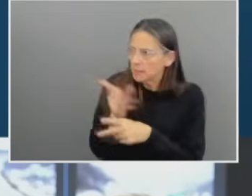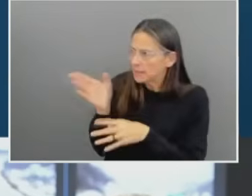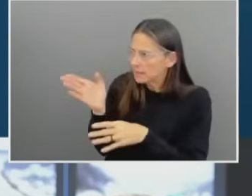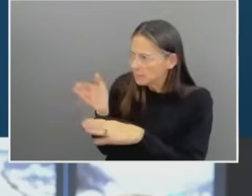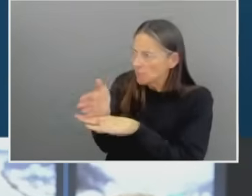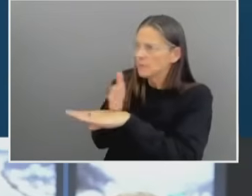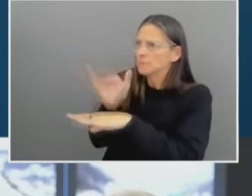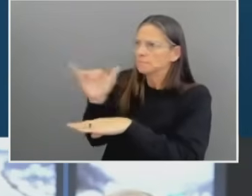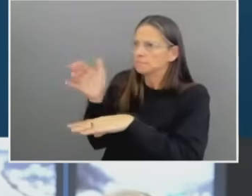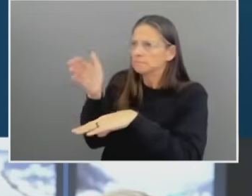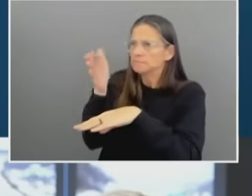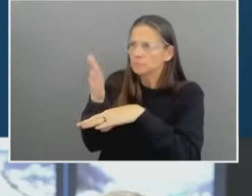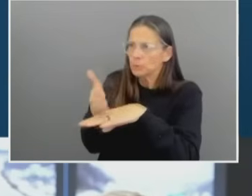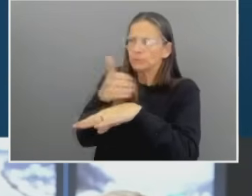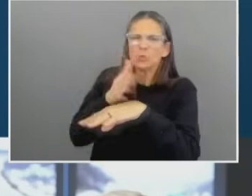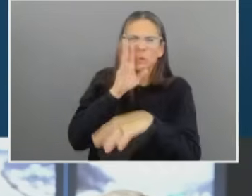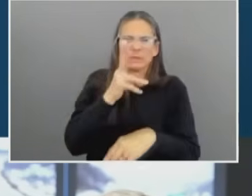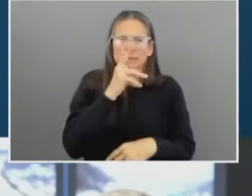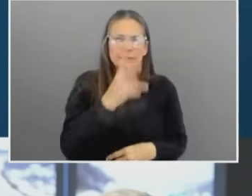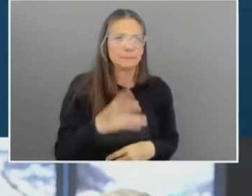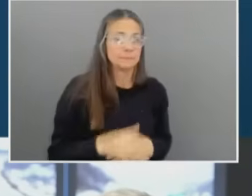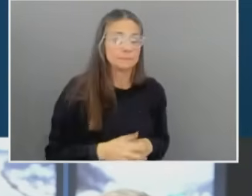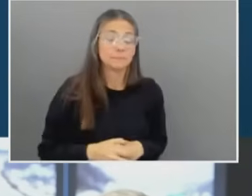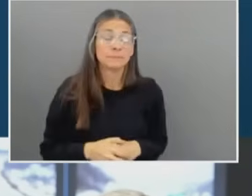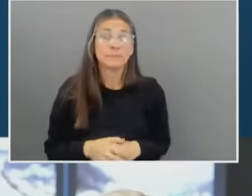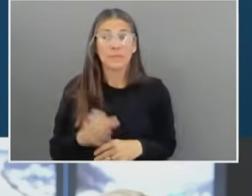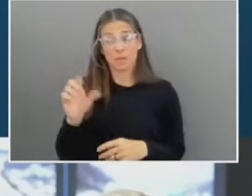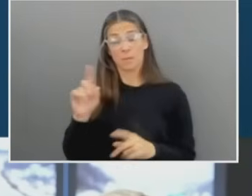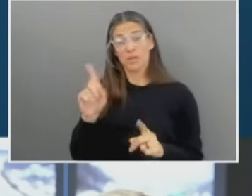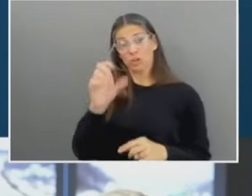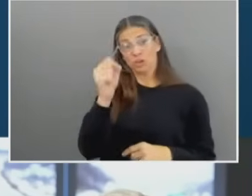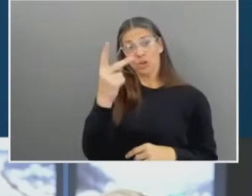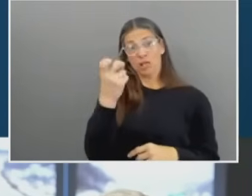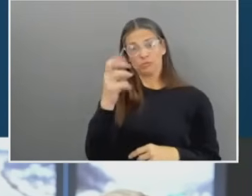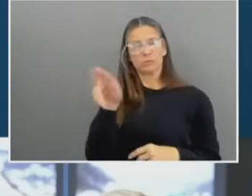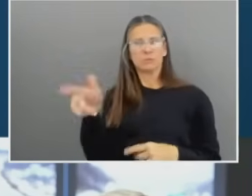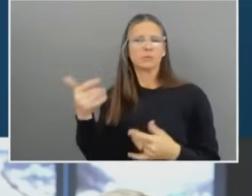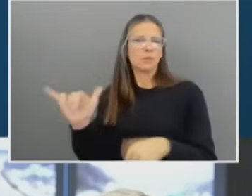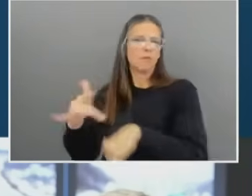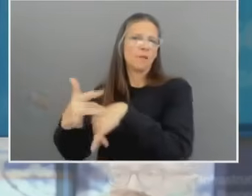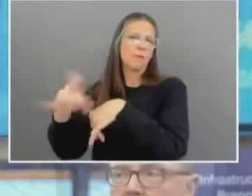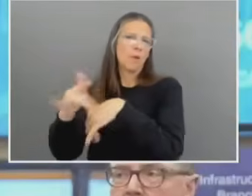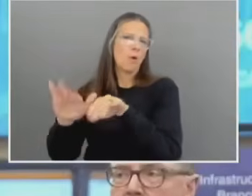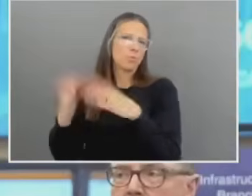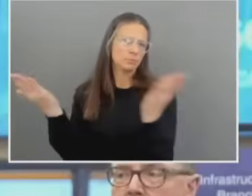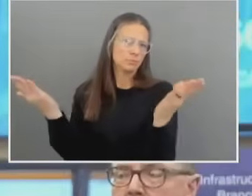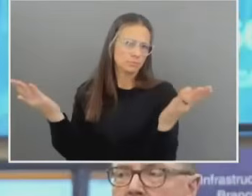AND I THINK THAT’S WHAT OUR TEAMS ARE DOING TODAY. AND YOU SHOULD SEE CONTINUOUS IMPROVEMENT IN THAT AREA.